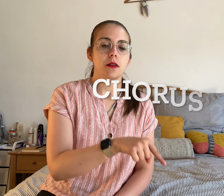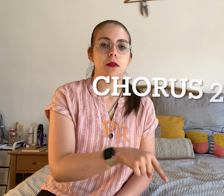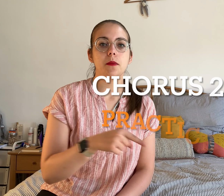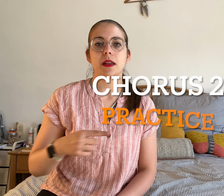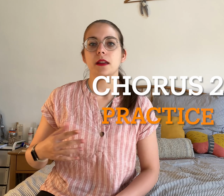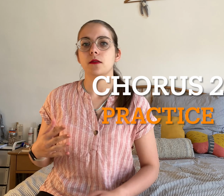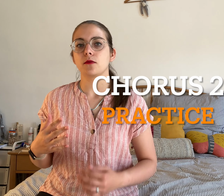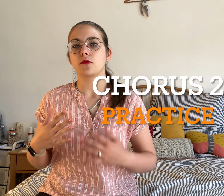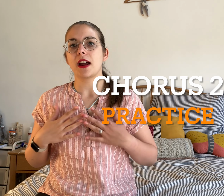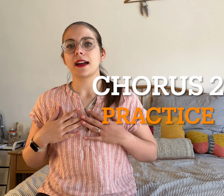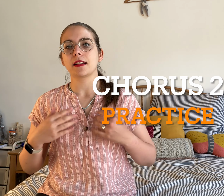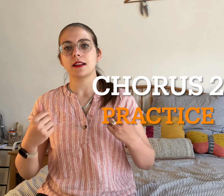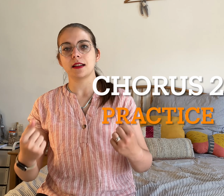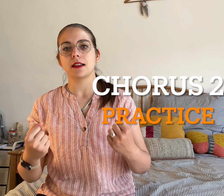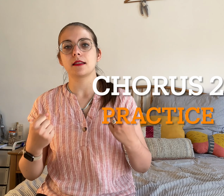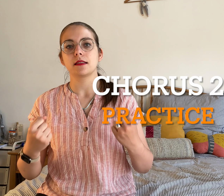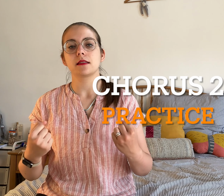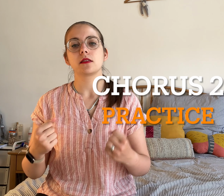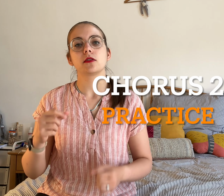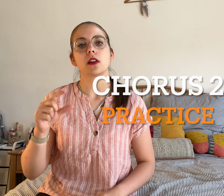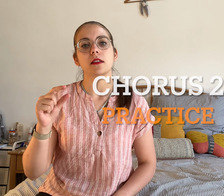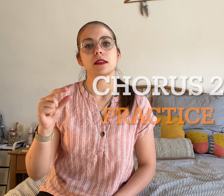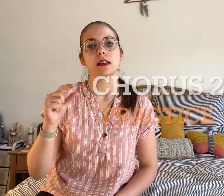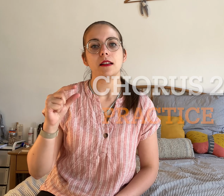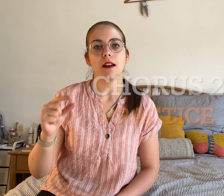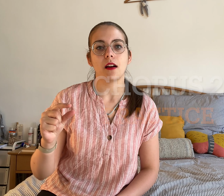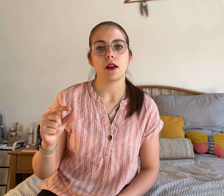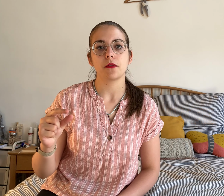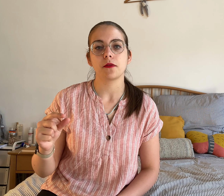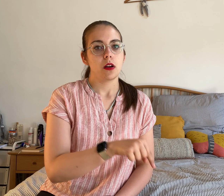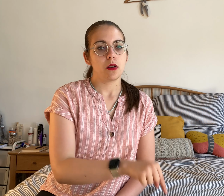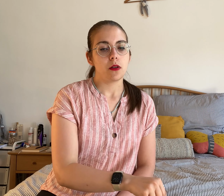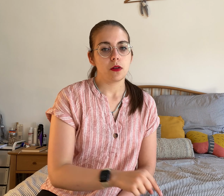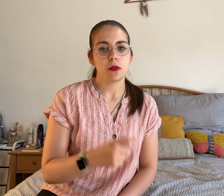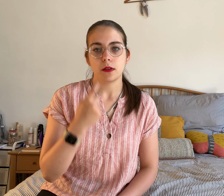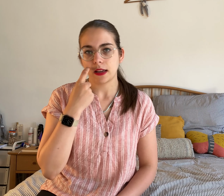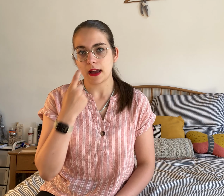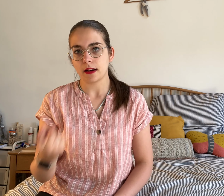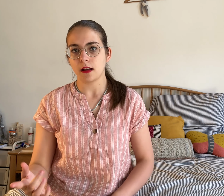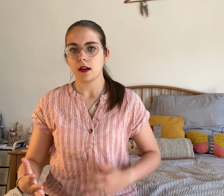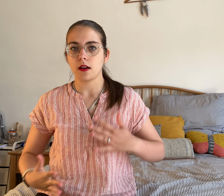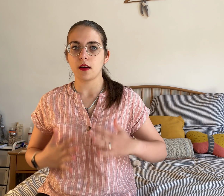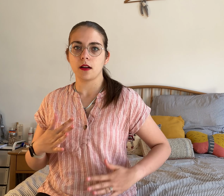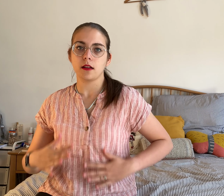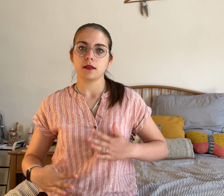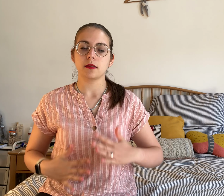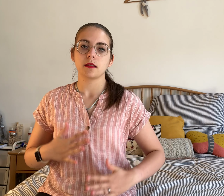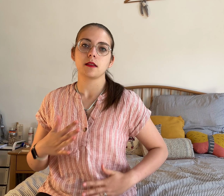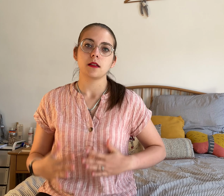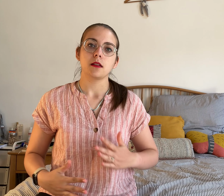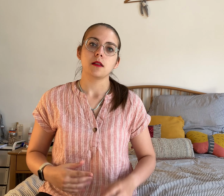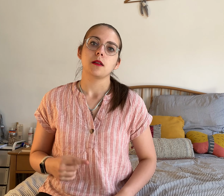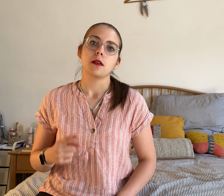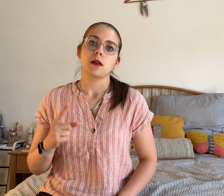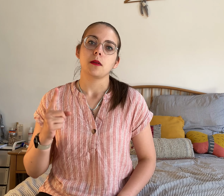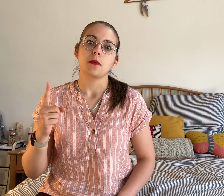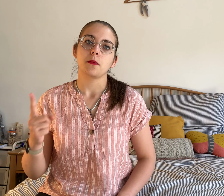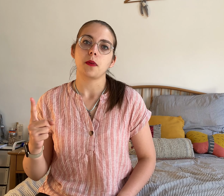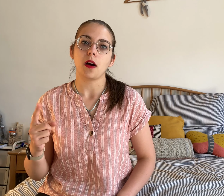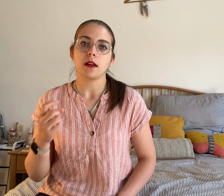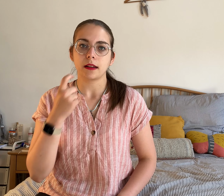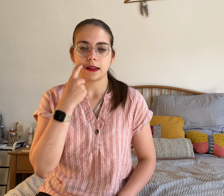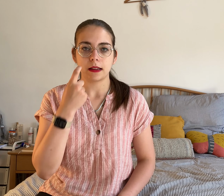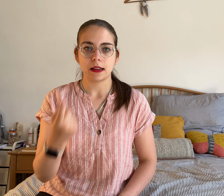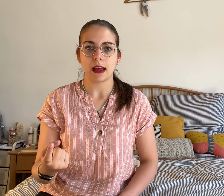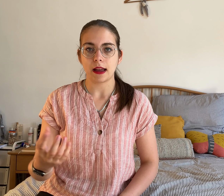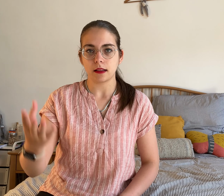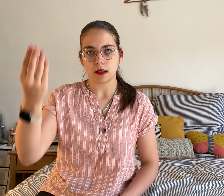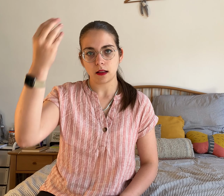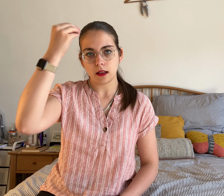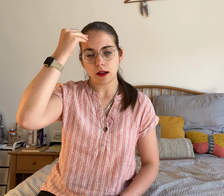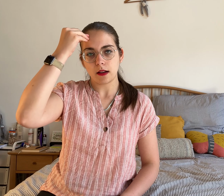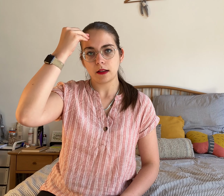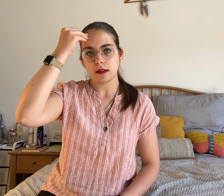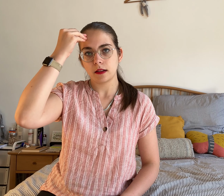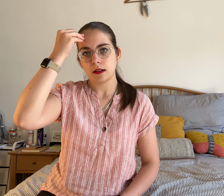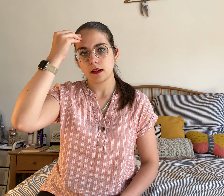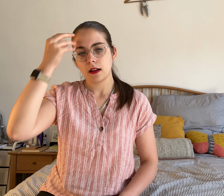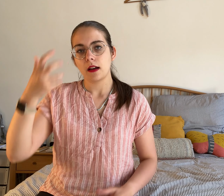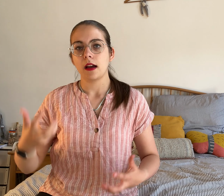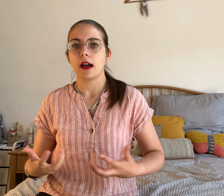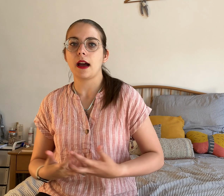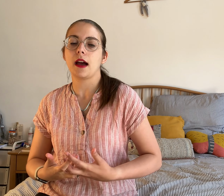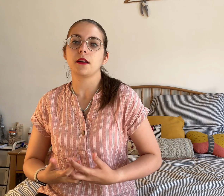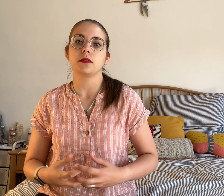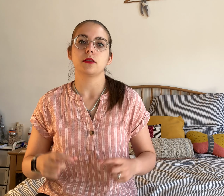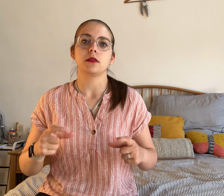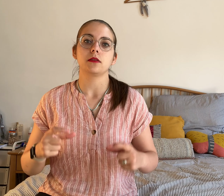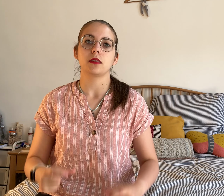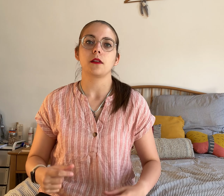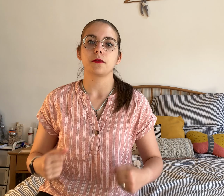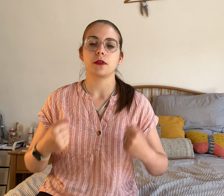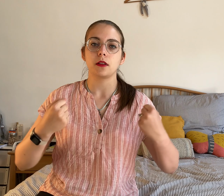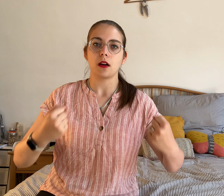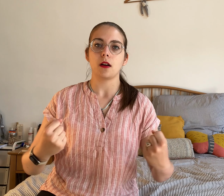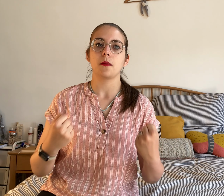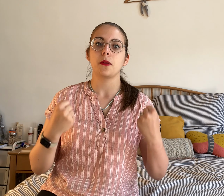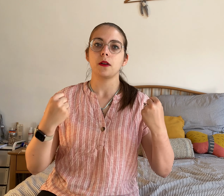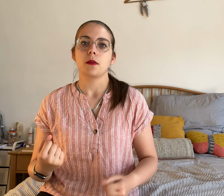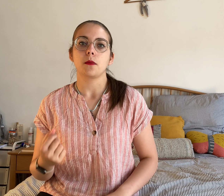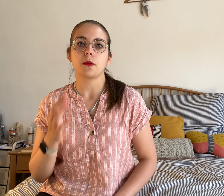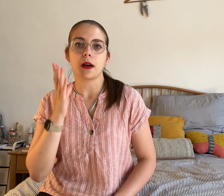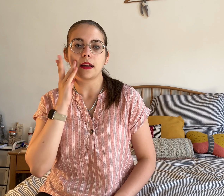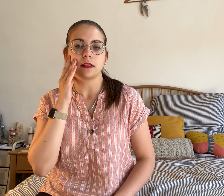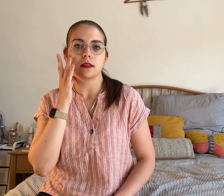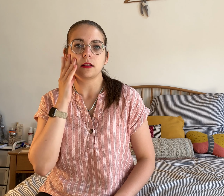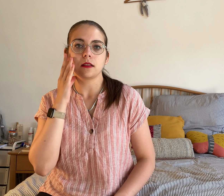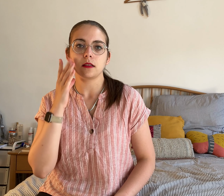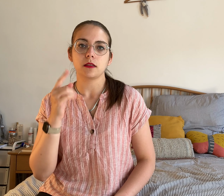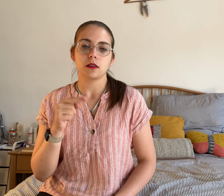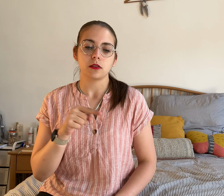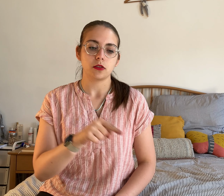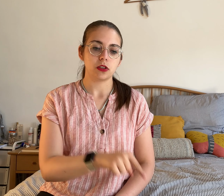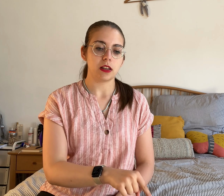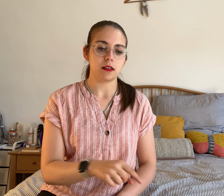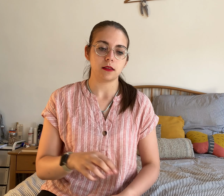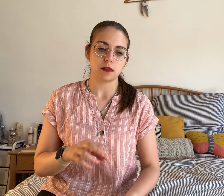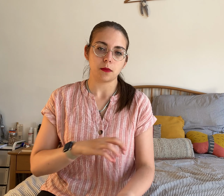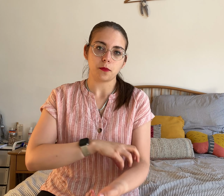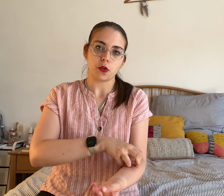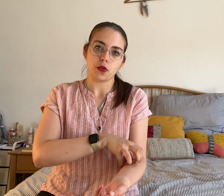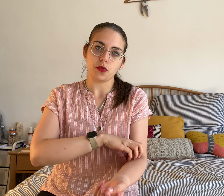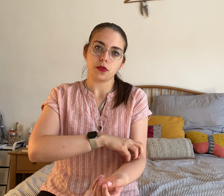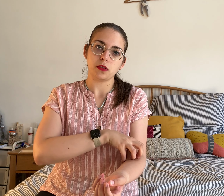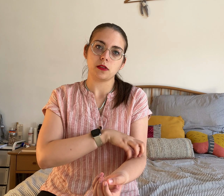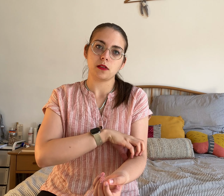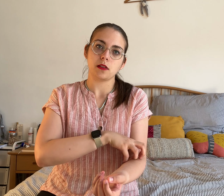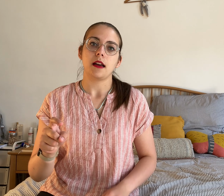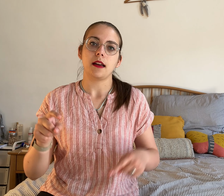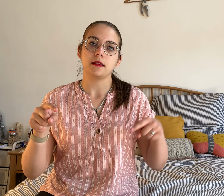"Who be reckless just enough. Who can learn but learns how to toughen up when she's bruised and